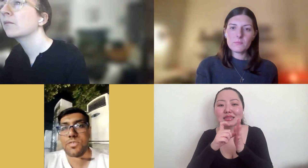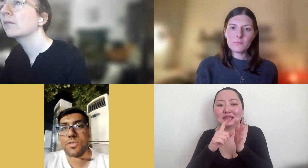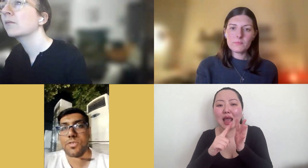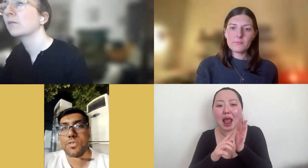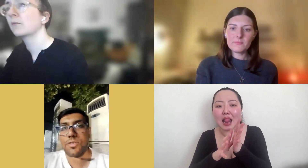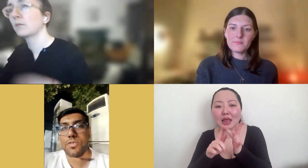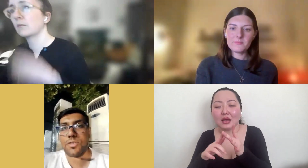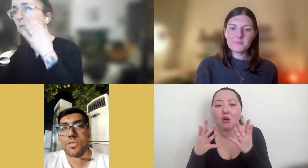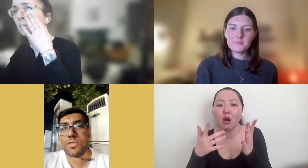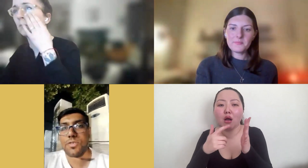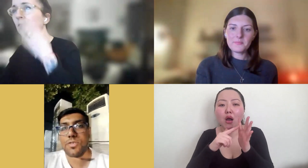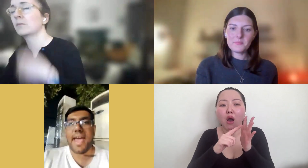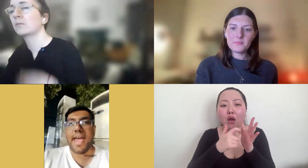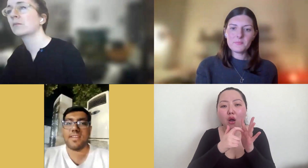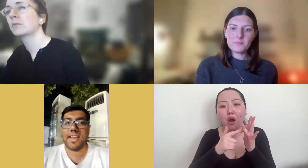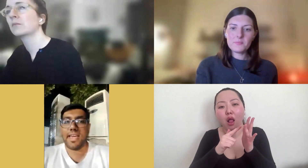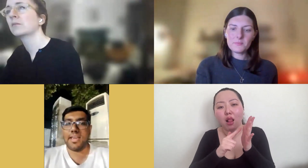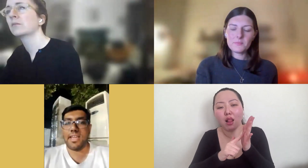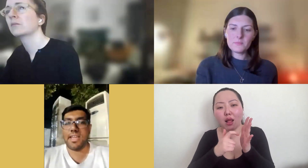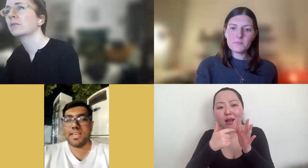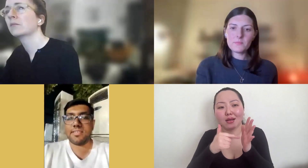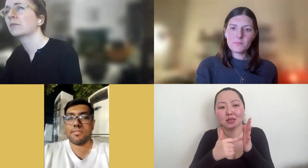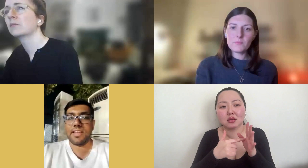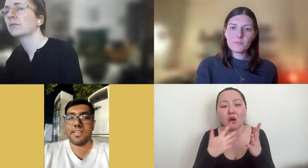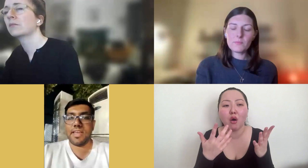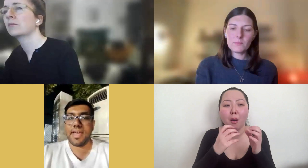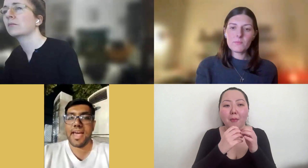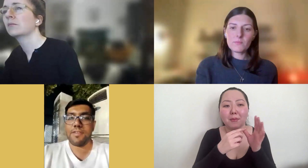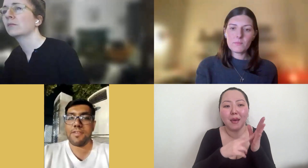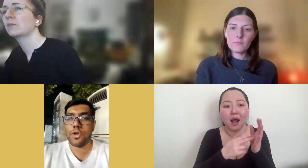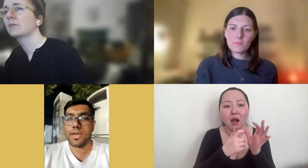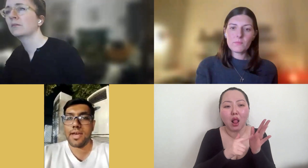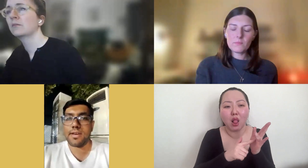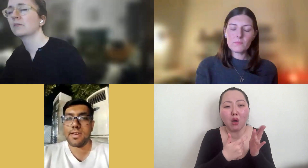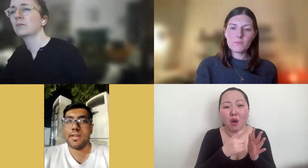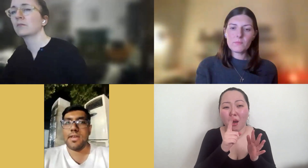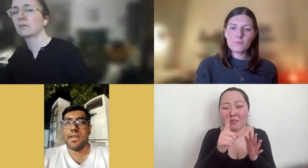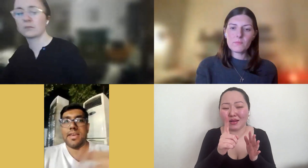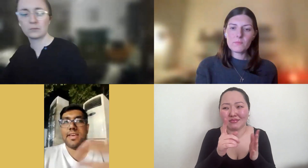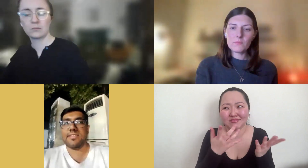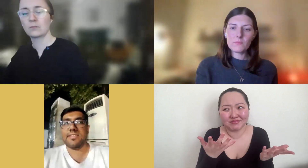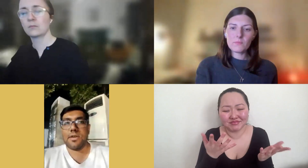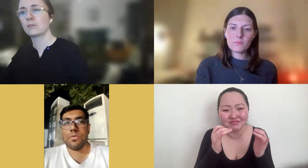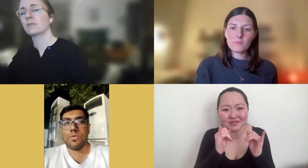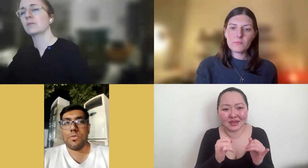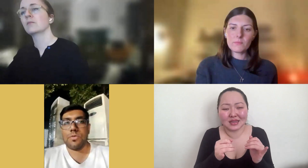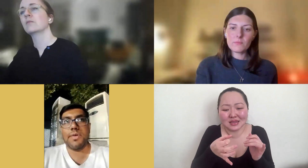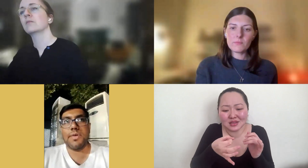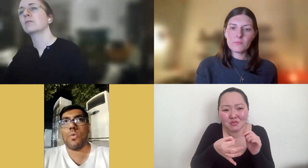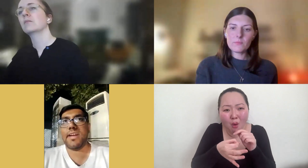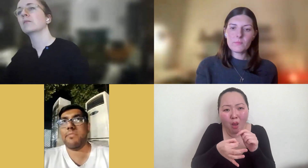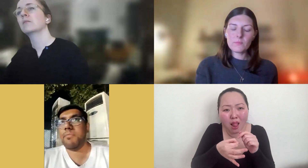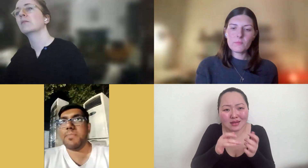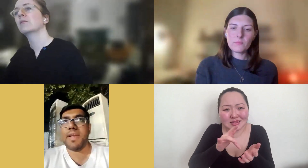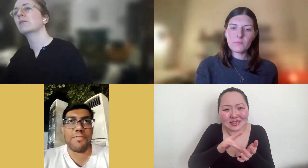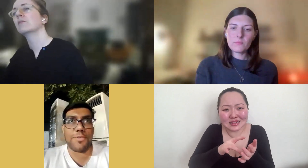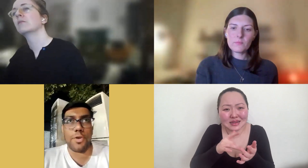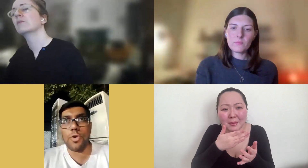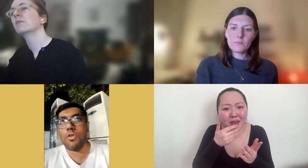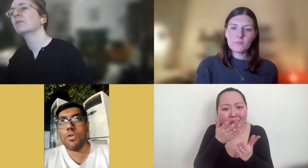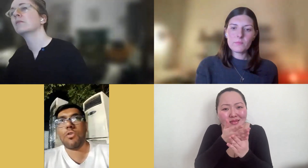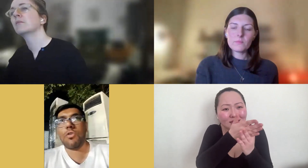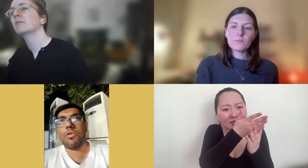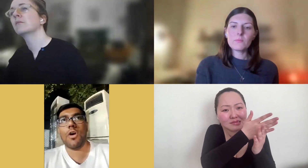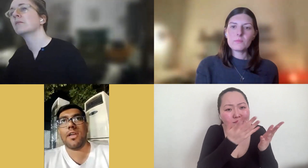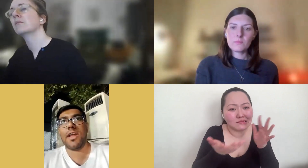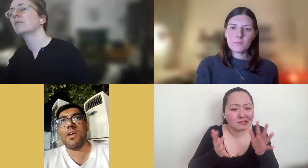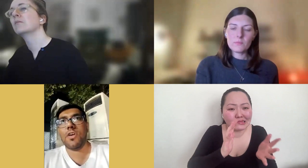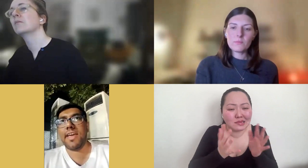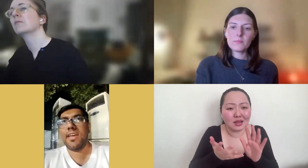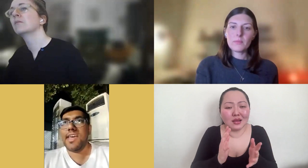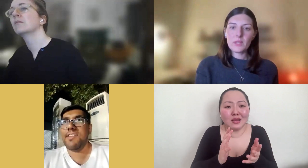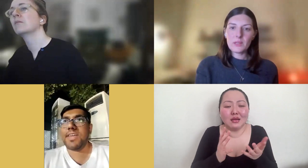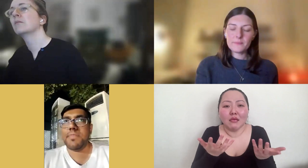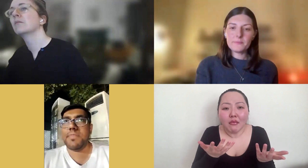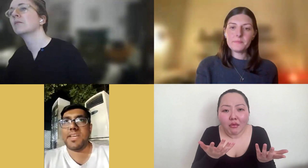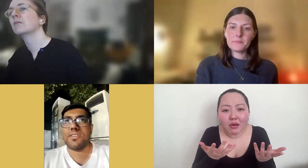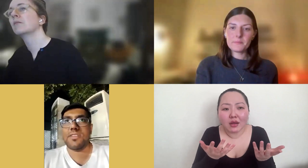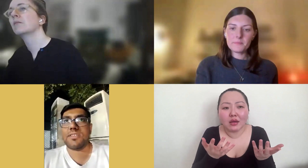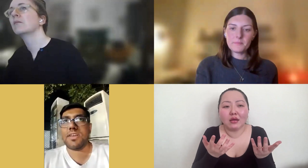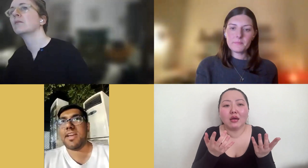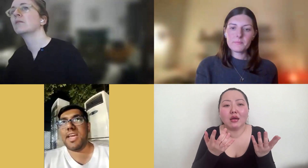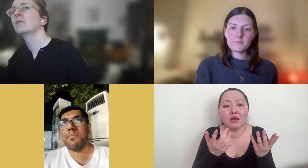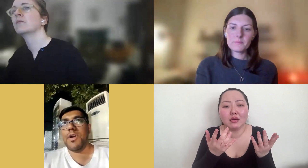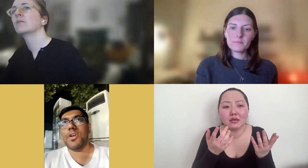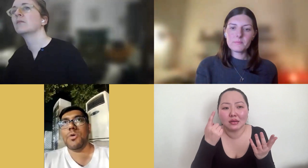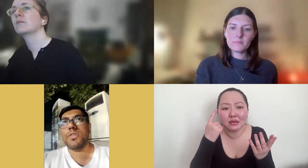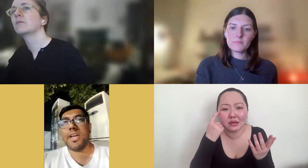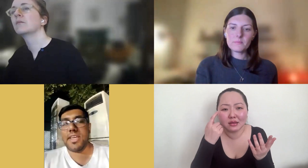and when you are looking at access that people have to look at. If some people are doing that,